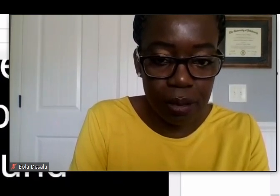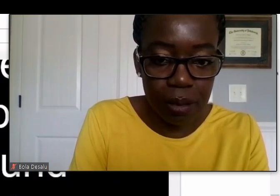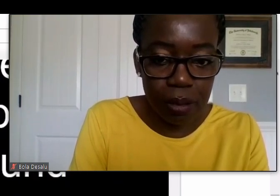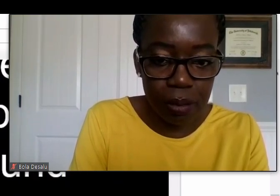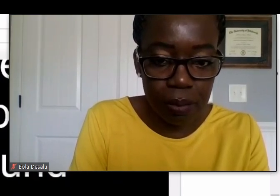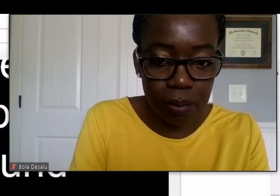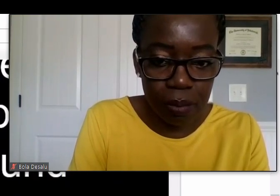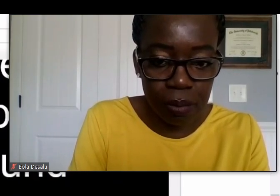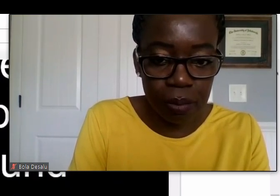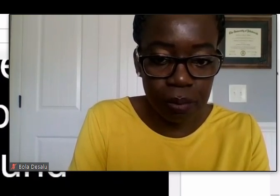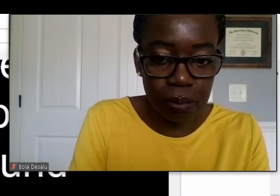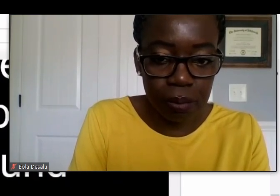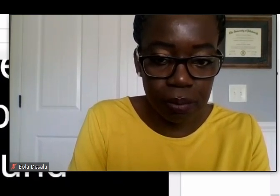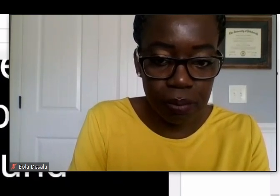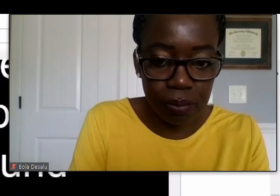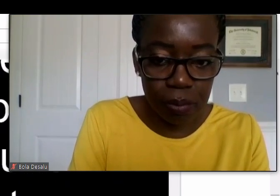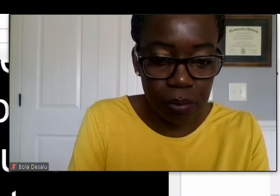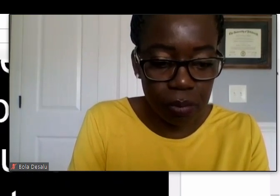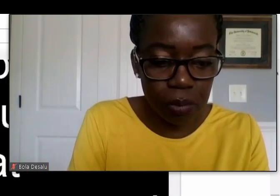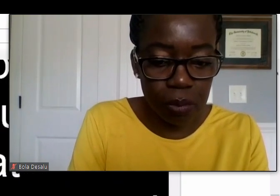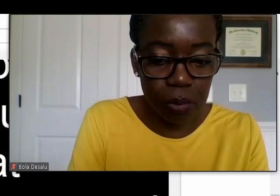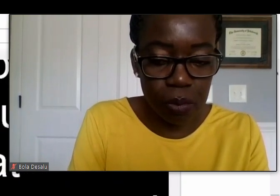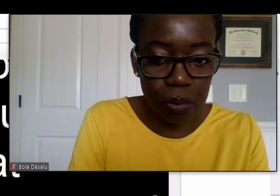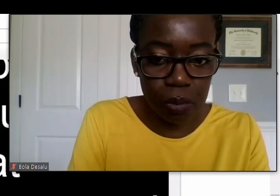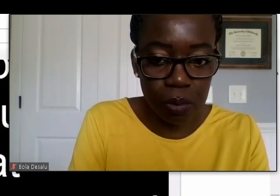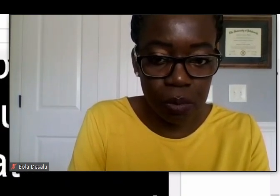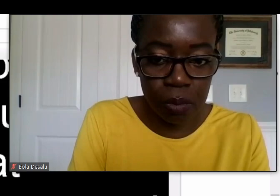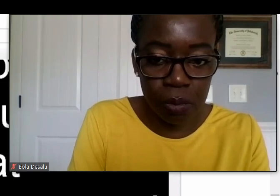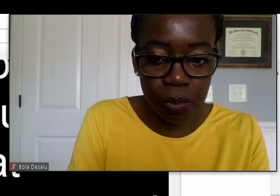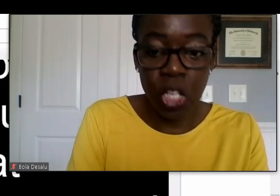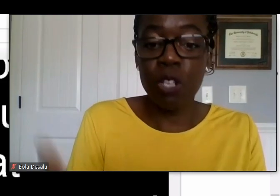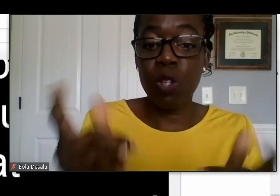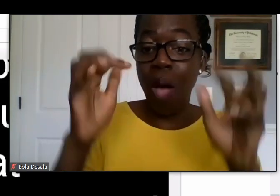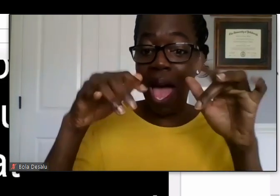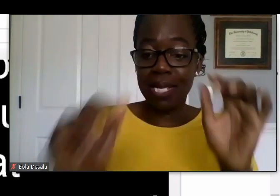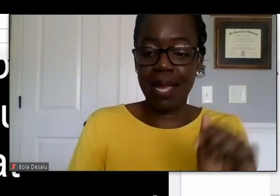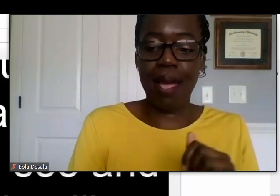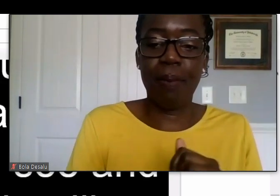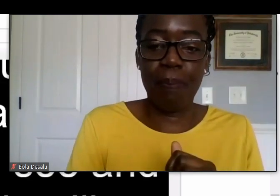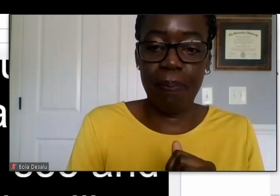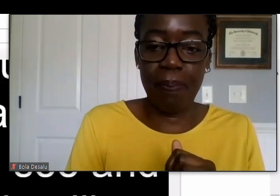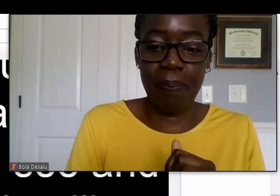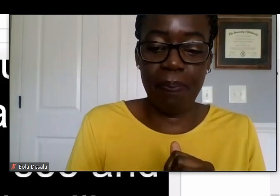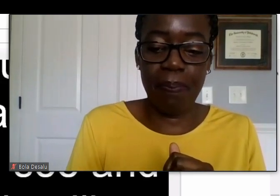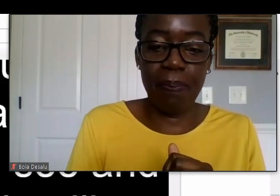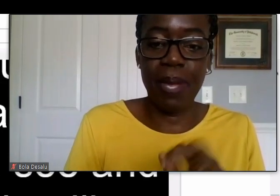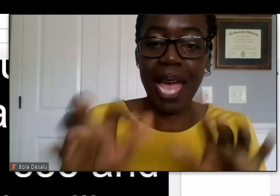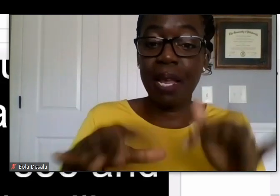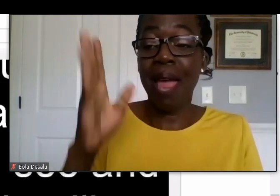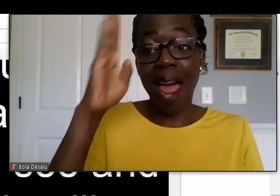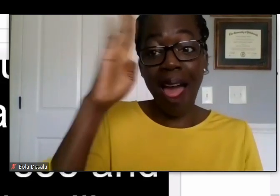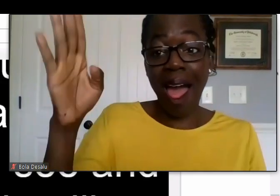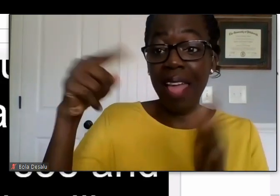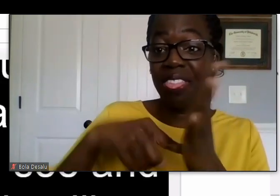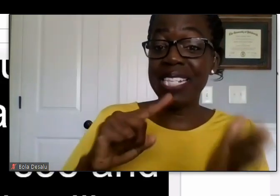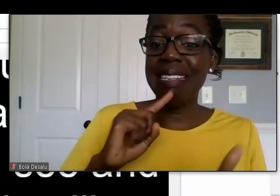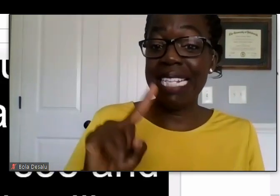"Hi this is Bola. I have a question."